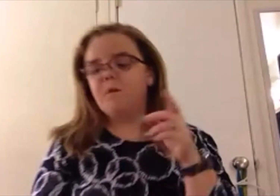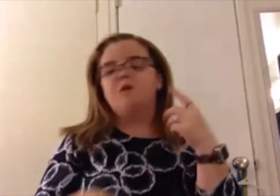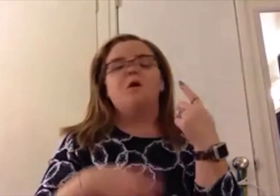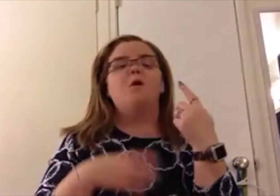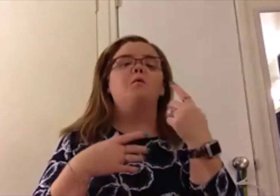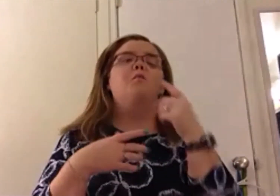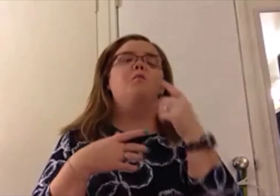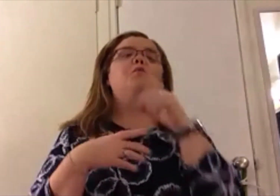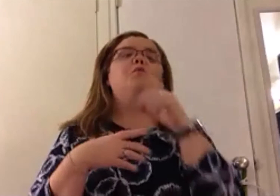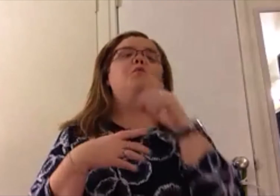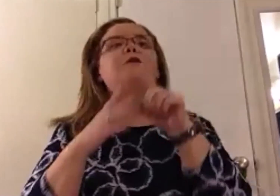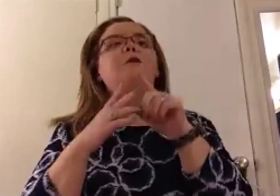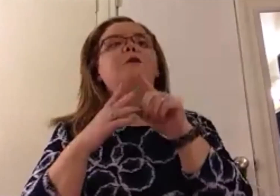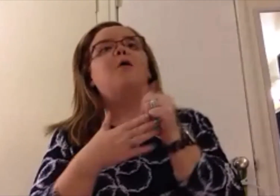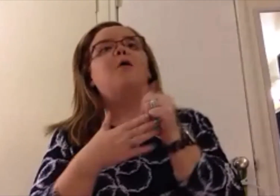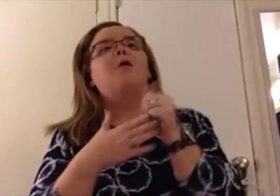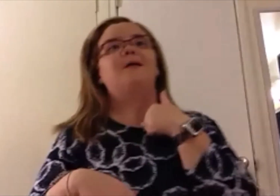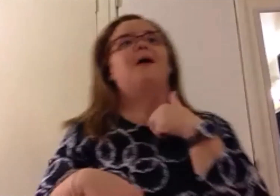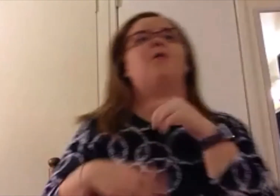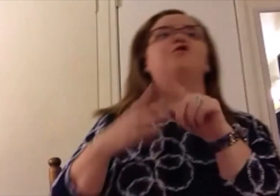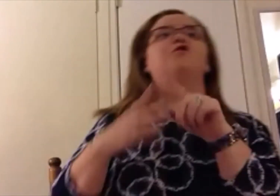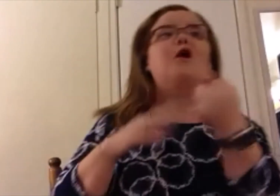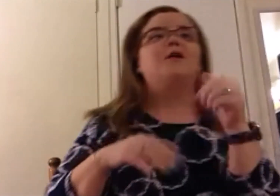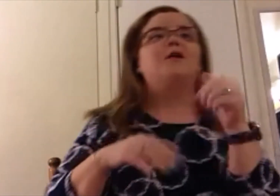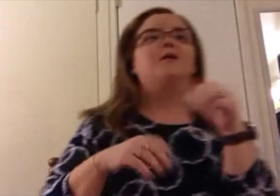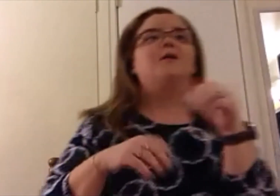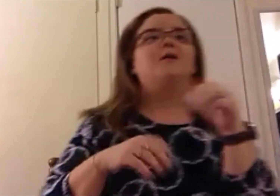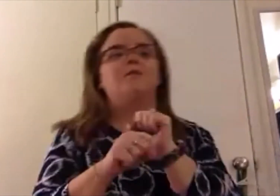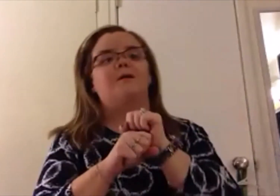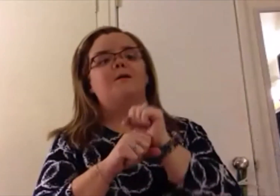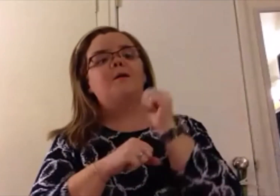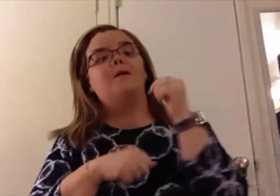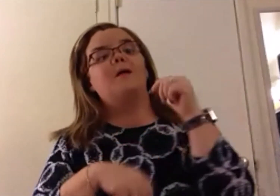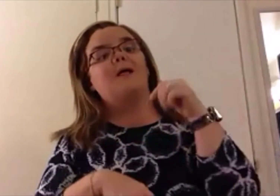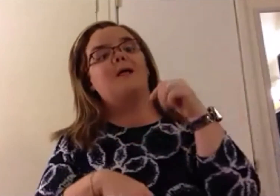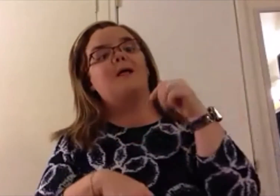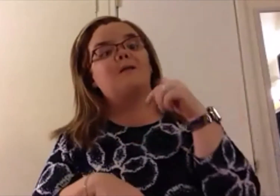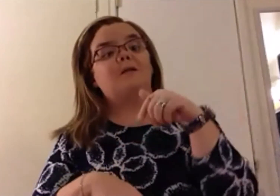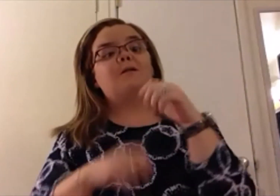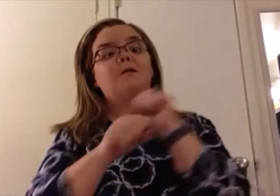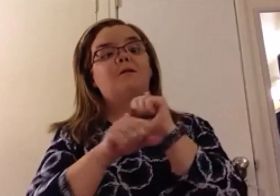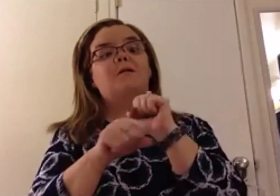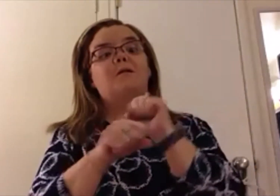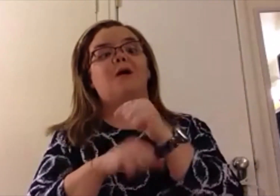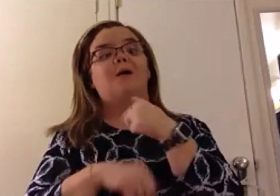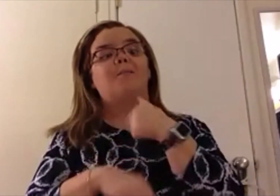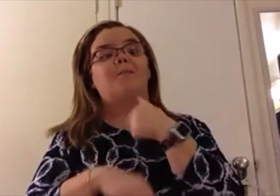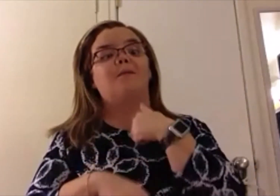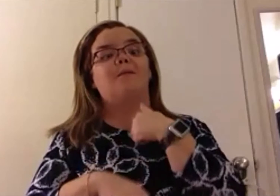so what really helped me out starting this career and this this is a job that i really